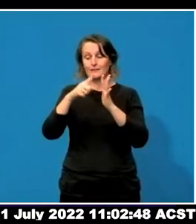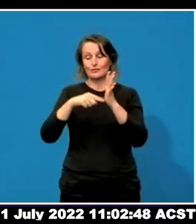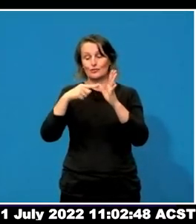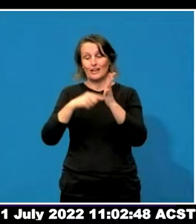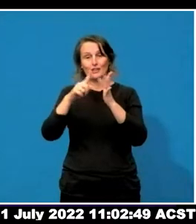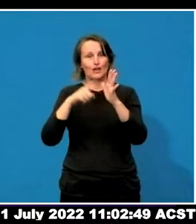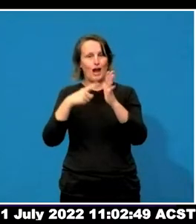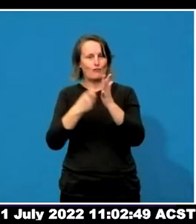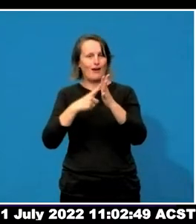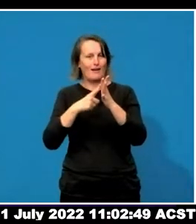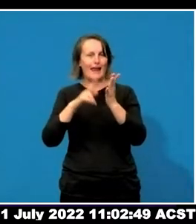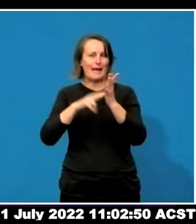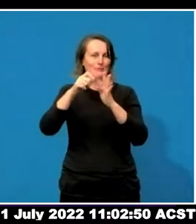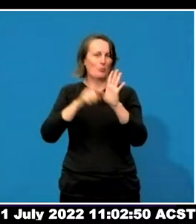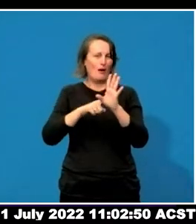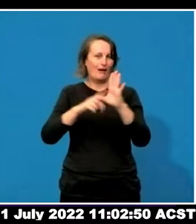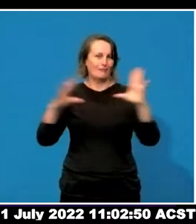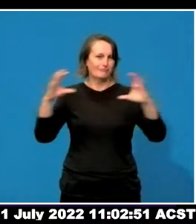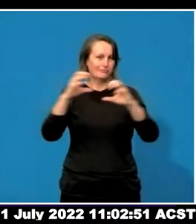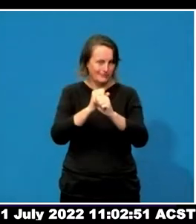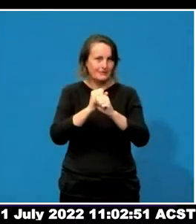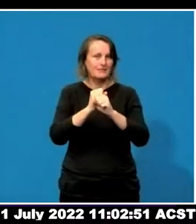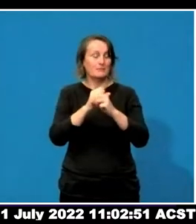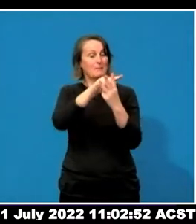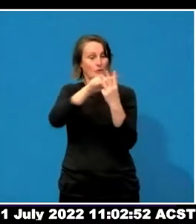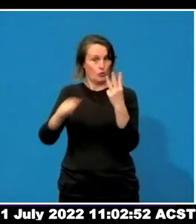Can I ask that the Central Australian map, Map 2, be placed on the screen?